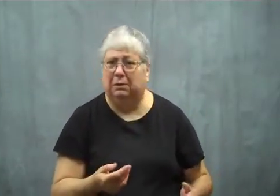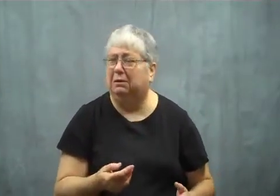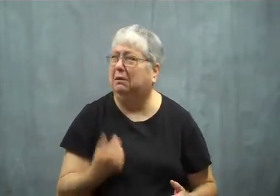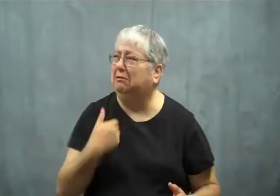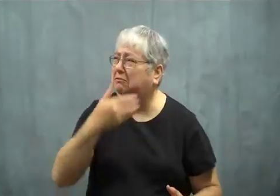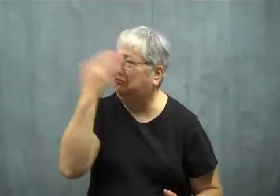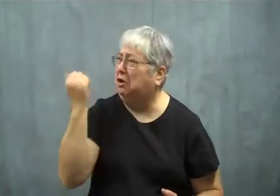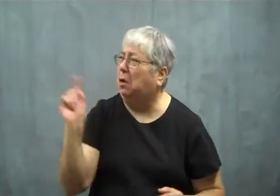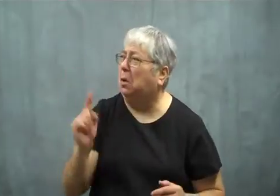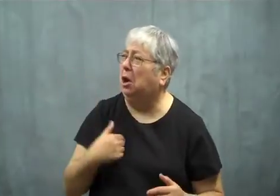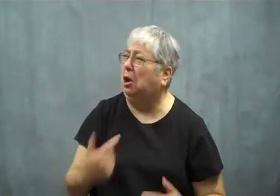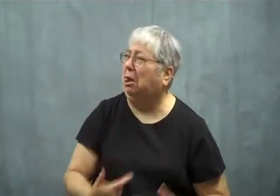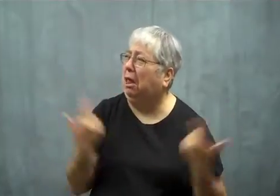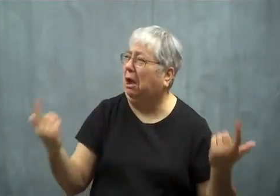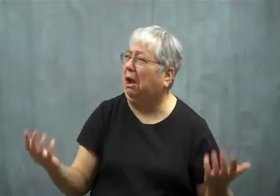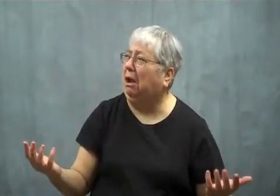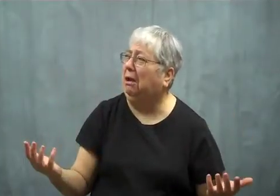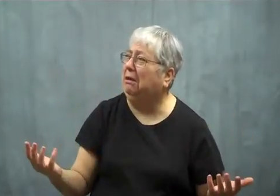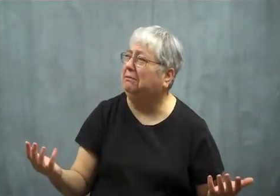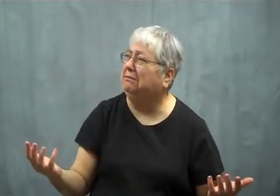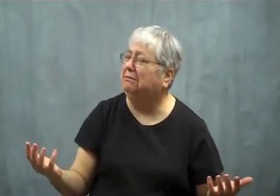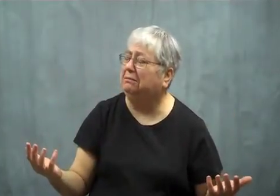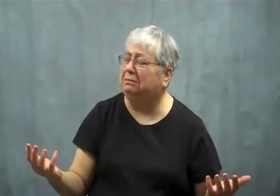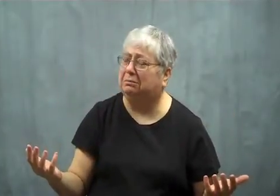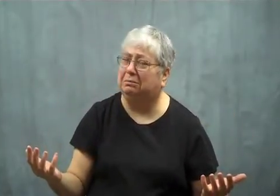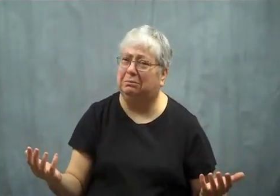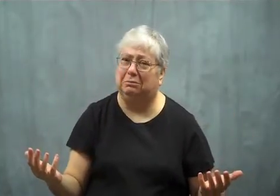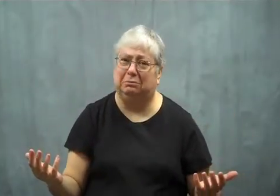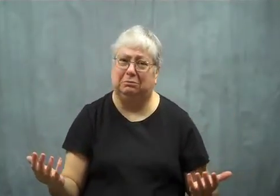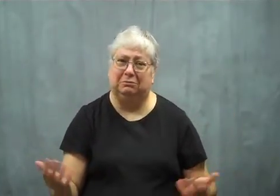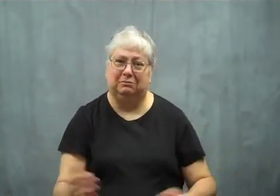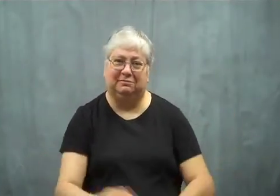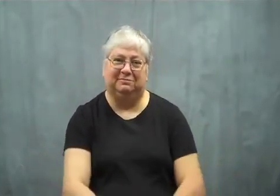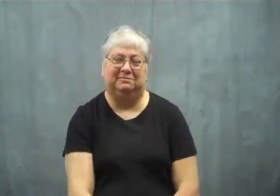The old man said, "I forgot where I live!!"